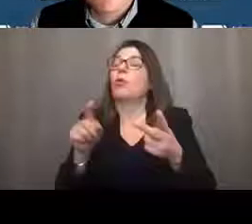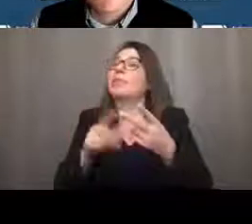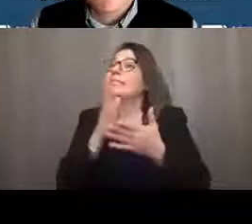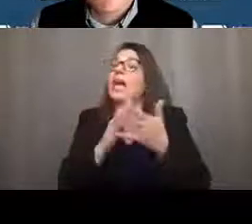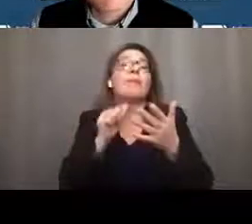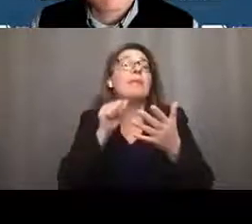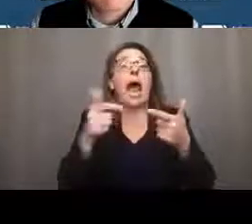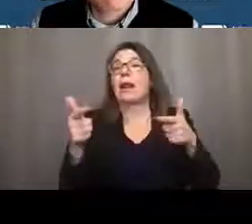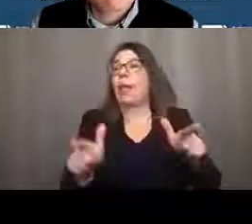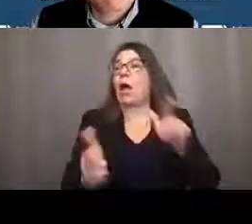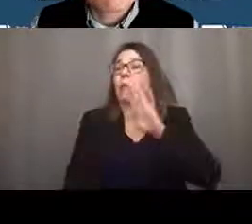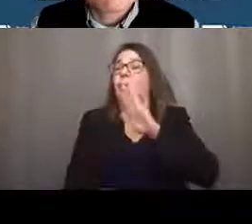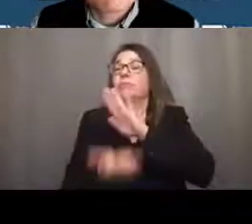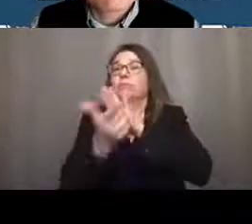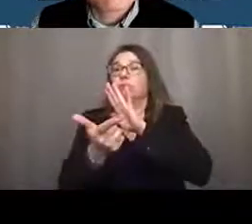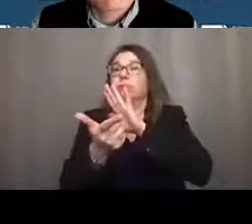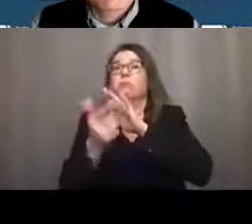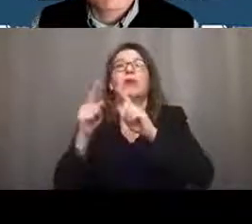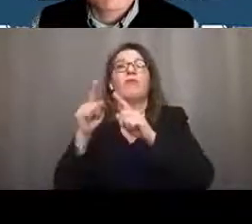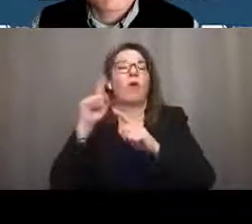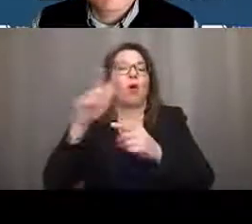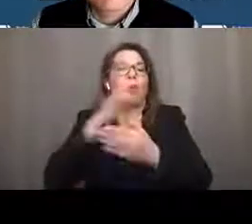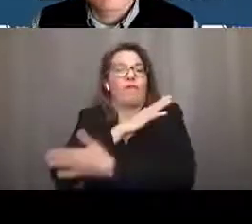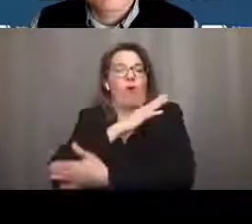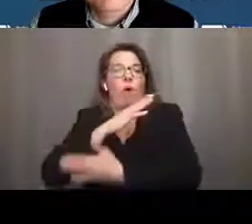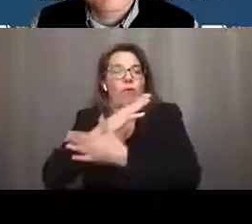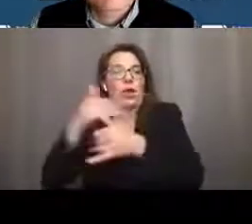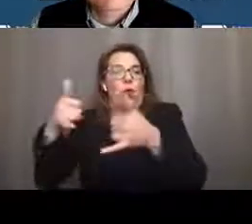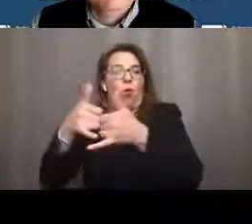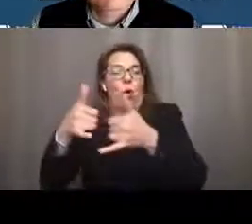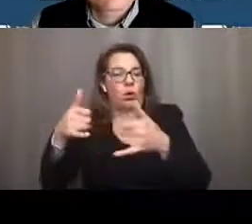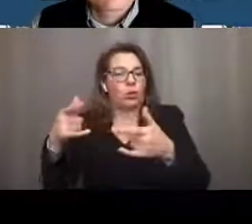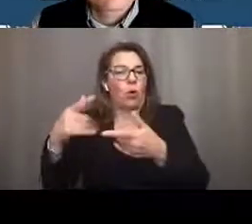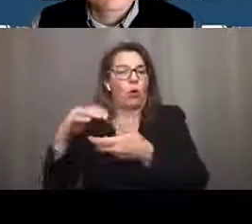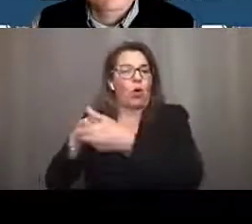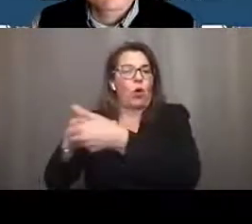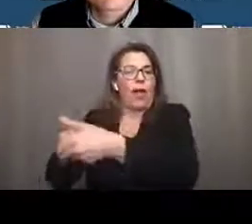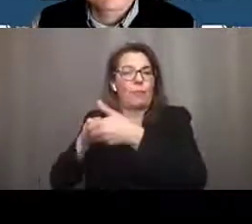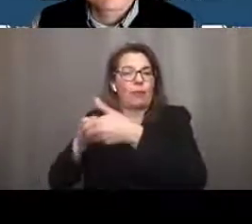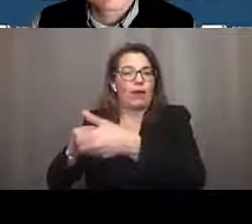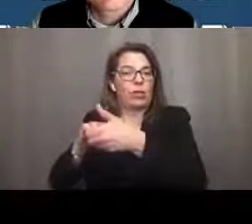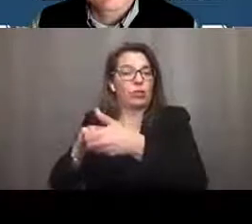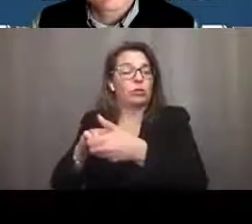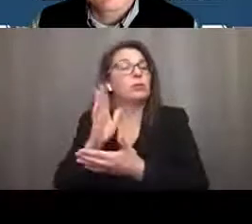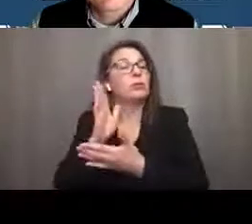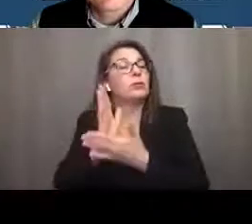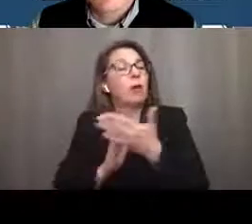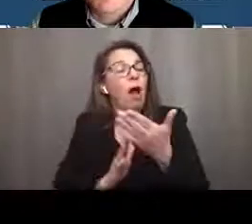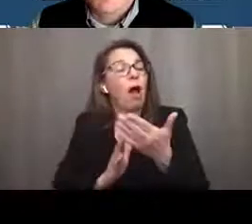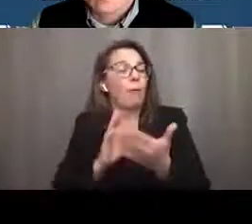under the foreign awards or foreign collaborations and some of those are noted here.